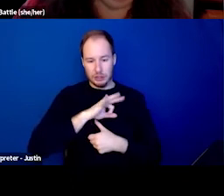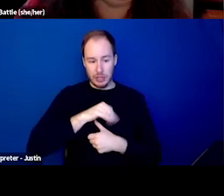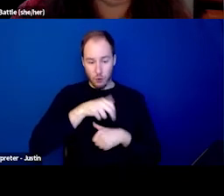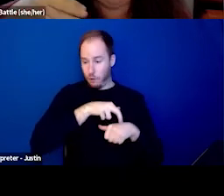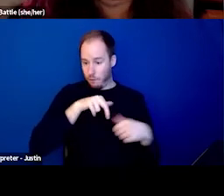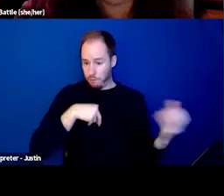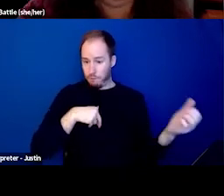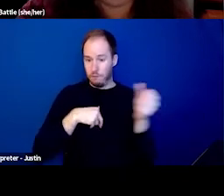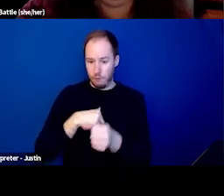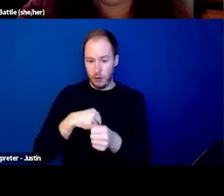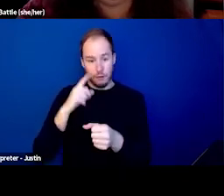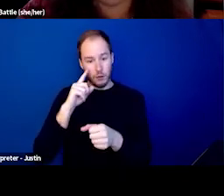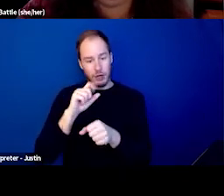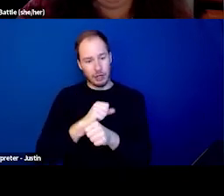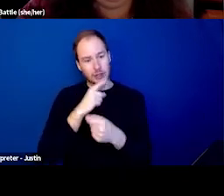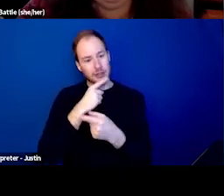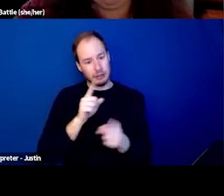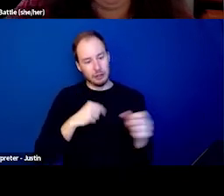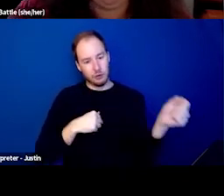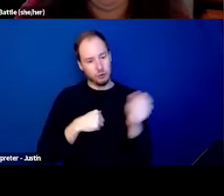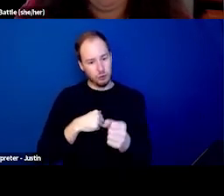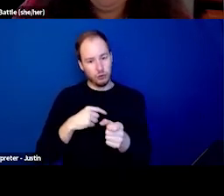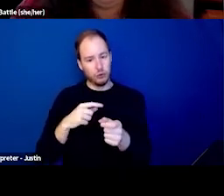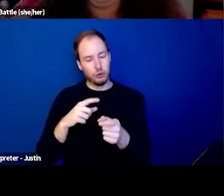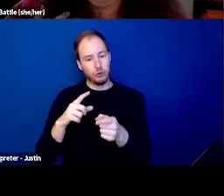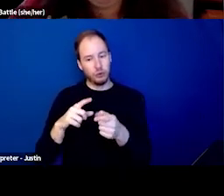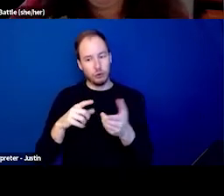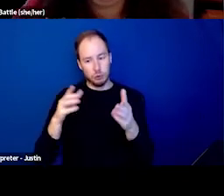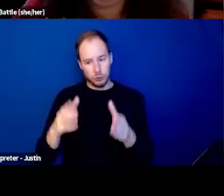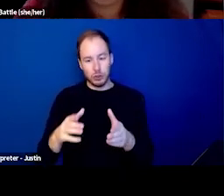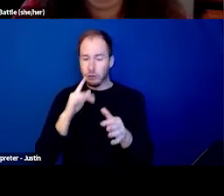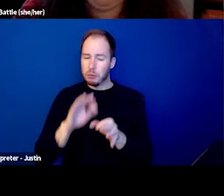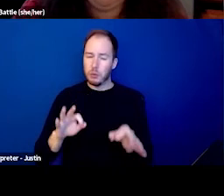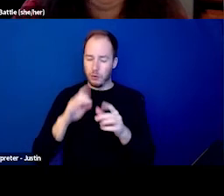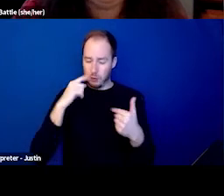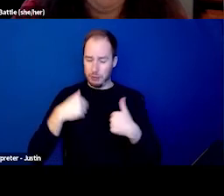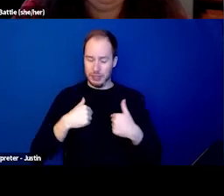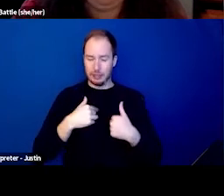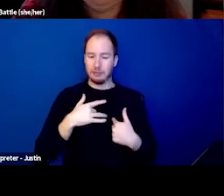for successfully recruiting somebody for the position. This was important to me because I feel like